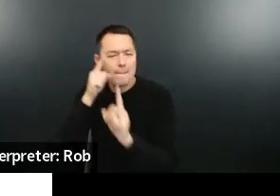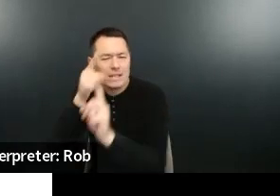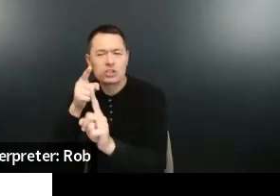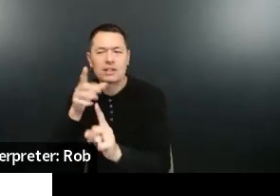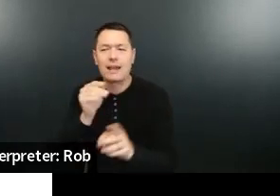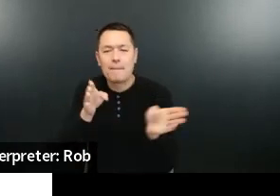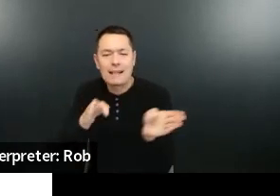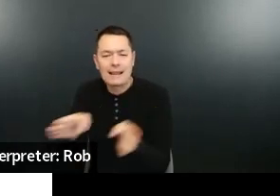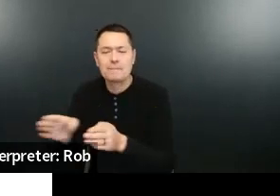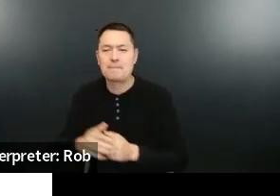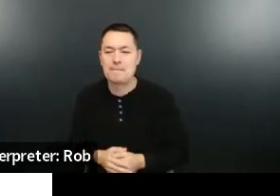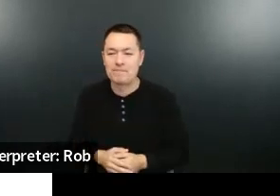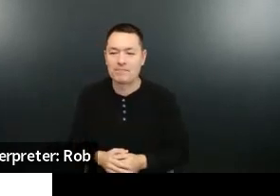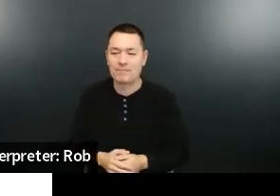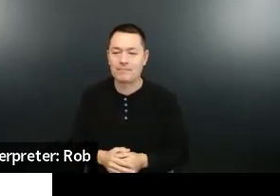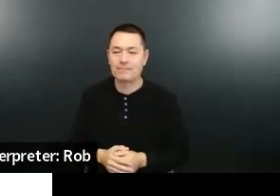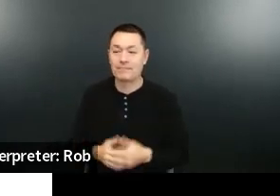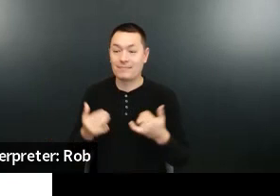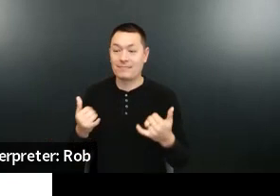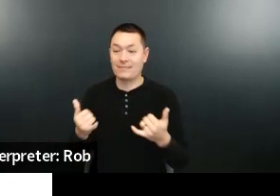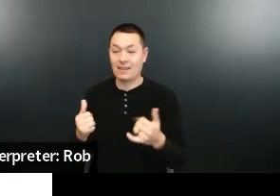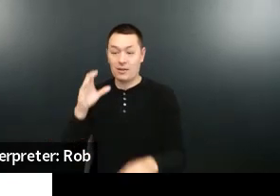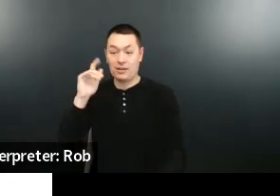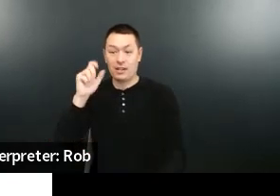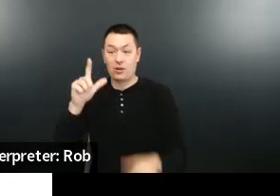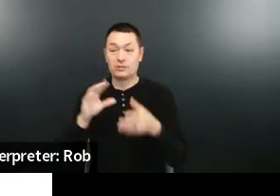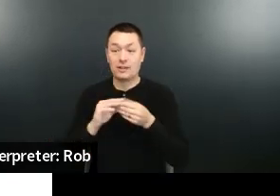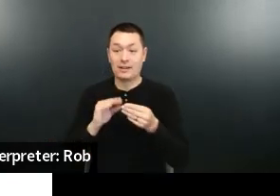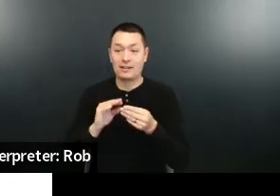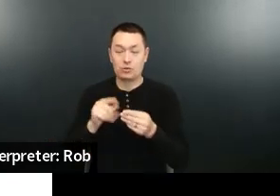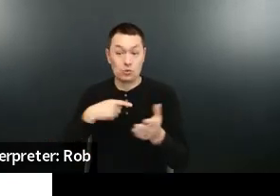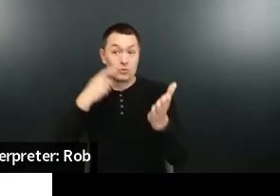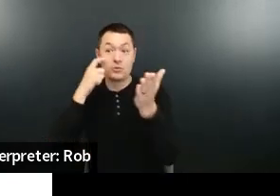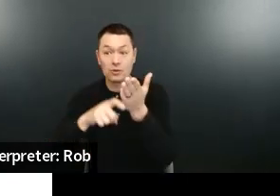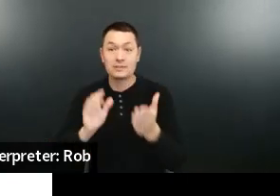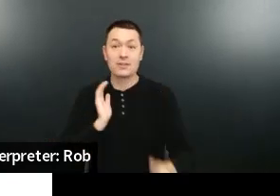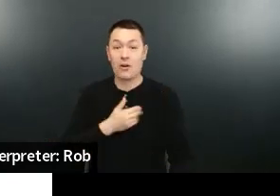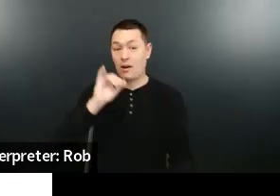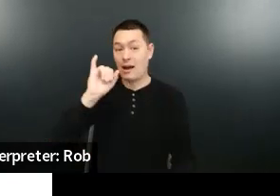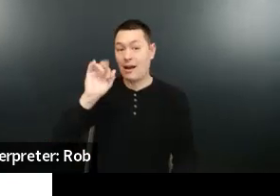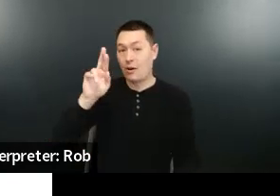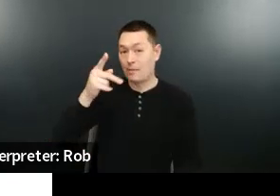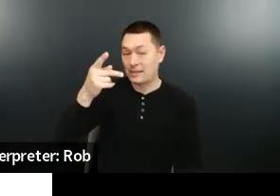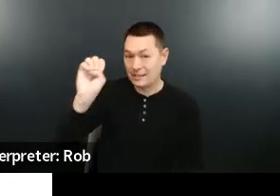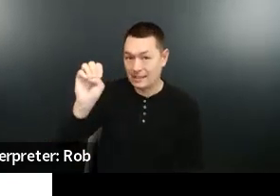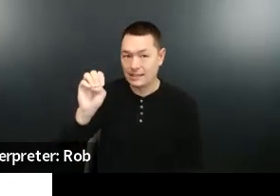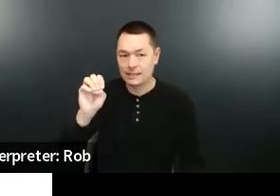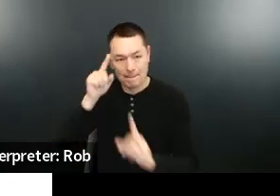Thank you. Yeah. You'll notice that in our ERP mission, that was actionable.